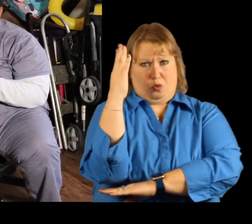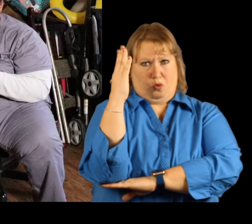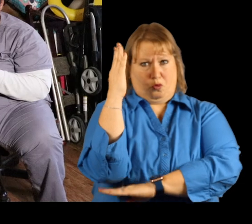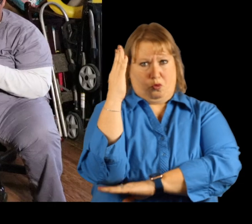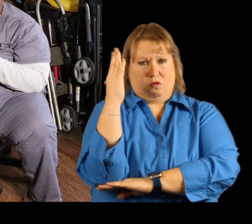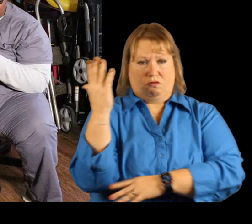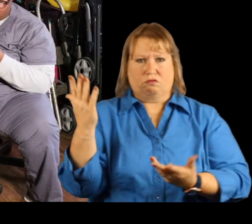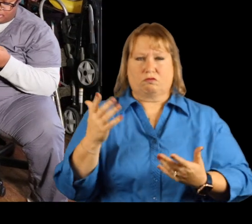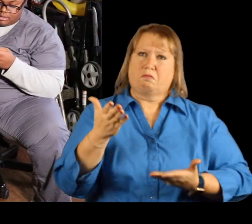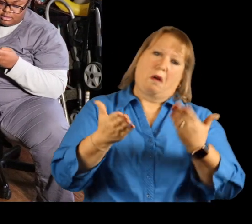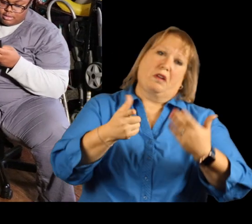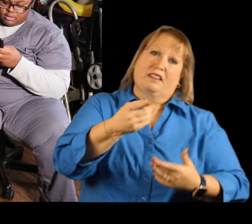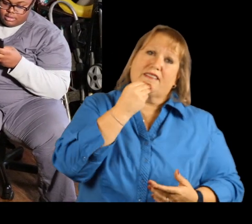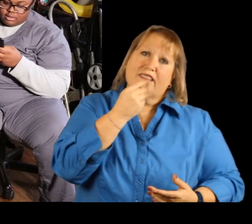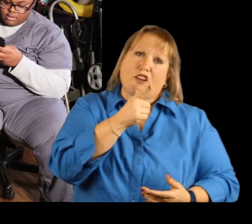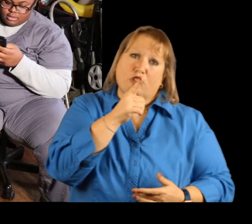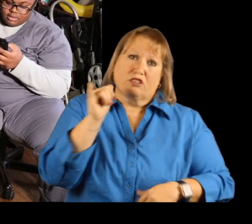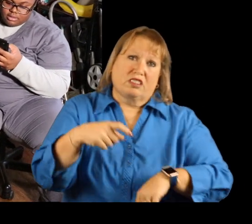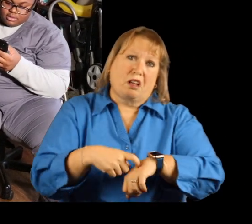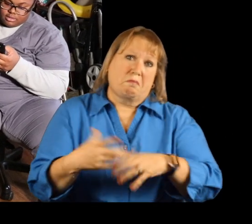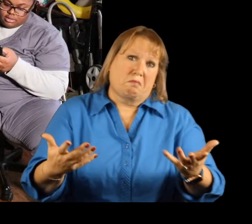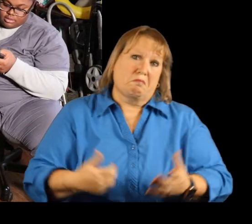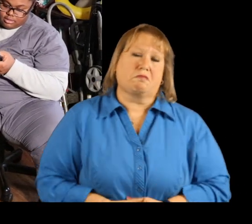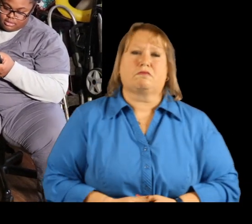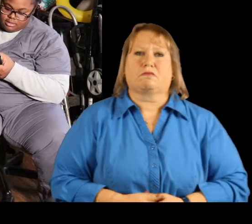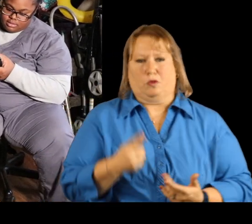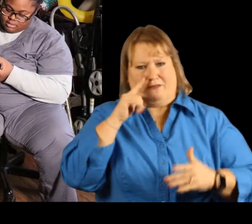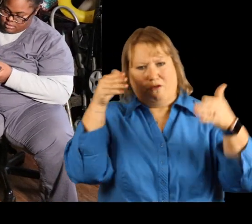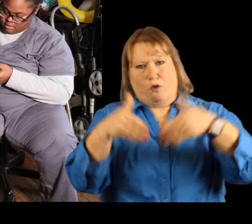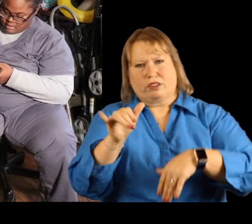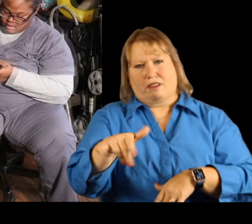Okay. And maybe he's eating lunch at that time and we can focus on that.